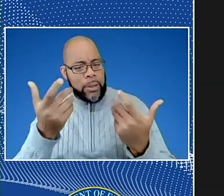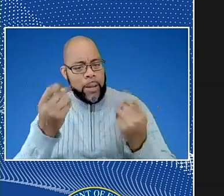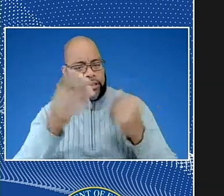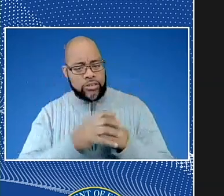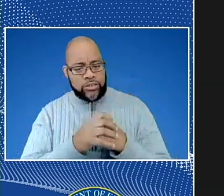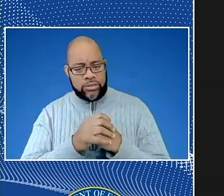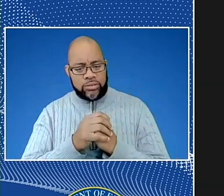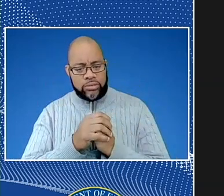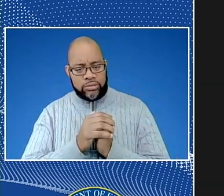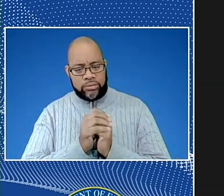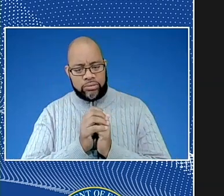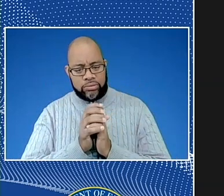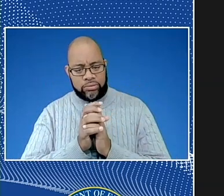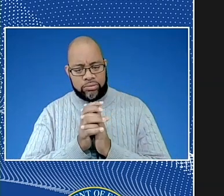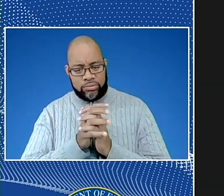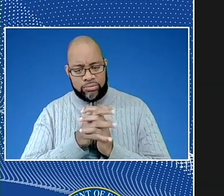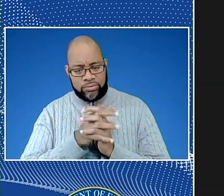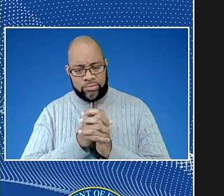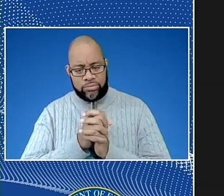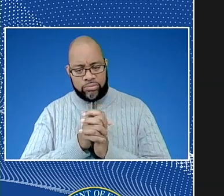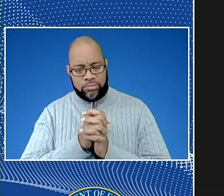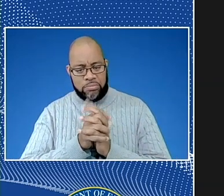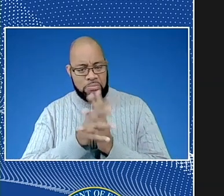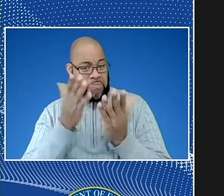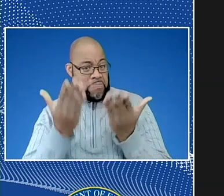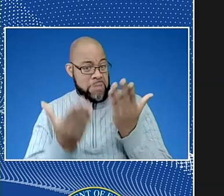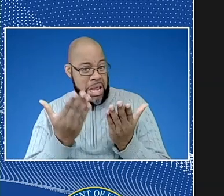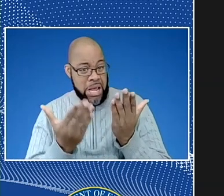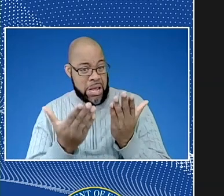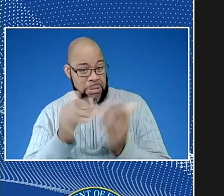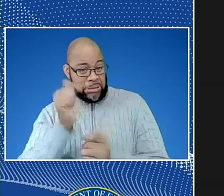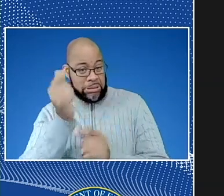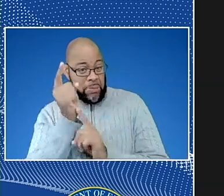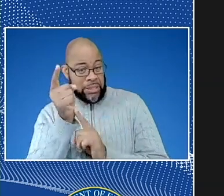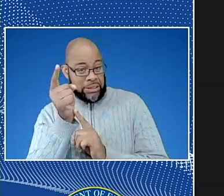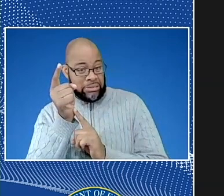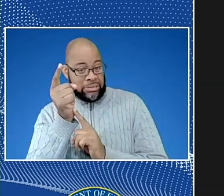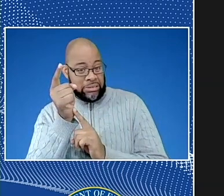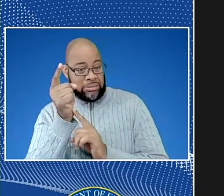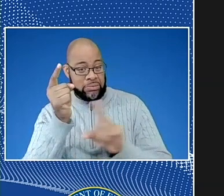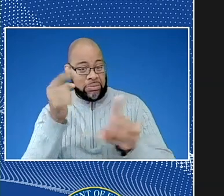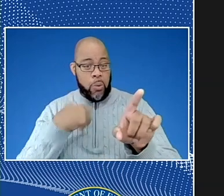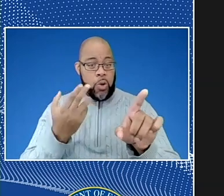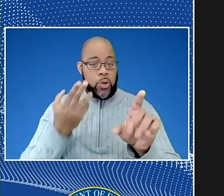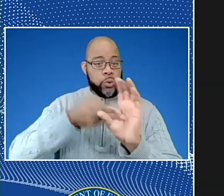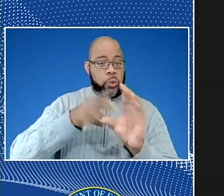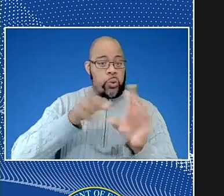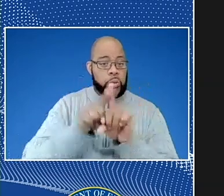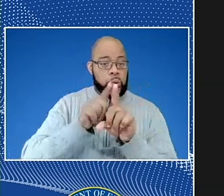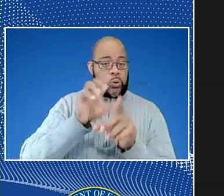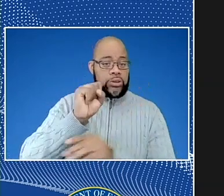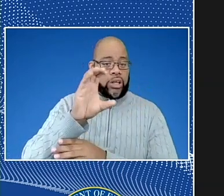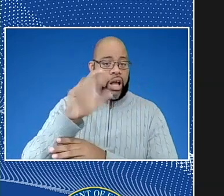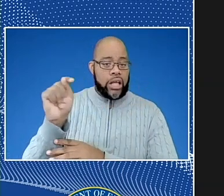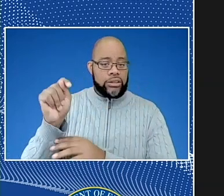Maybe ten minutes. Ten minutes? I would like to join too. Scott Waterman for legal aid.